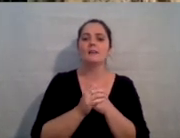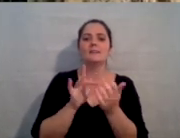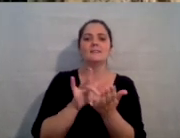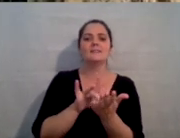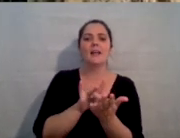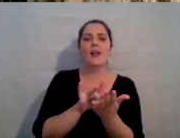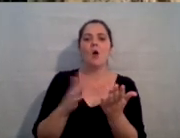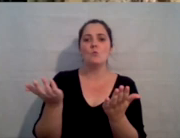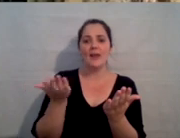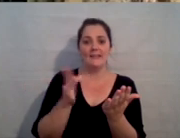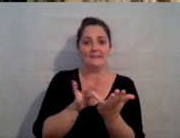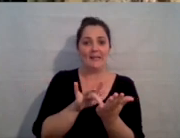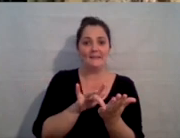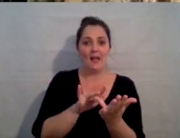what I’m You can see the way I'm just massing it